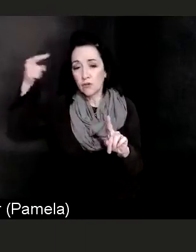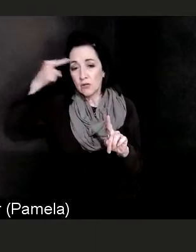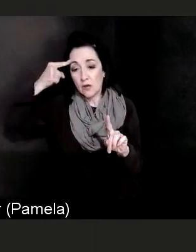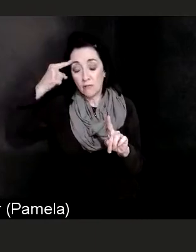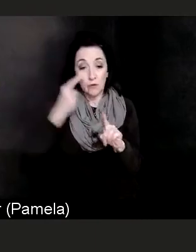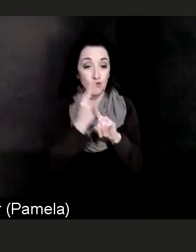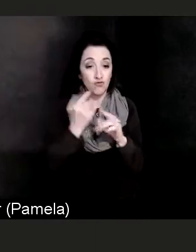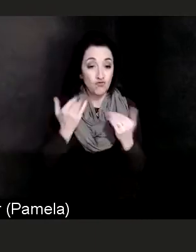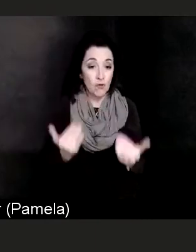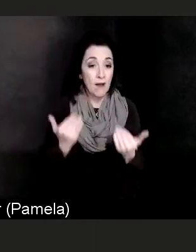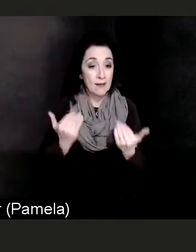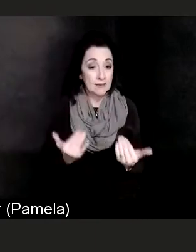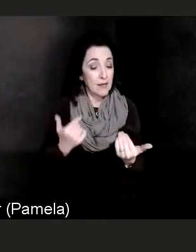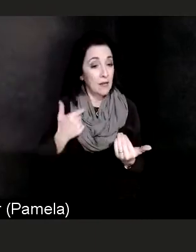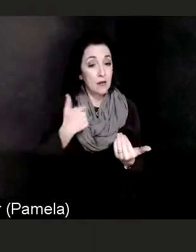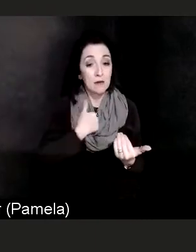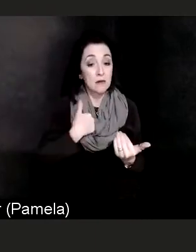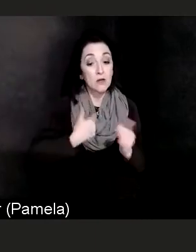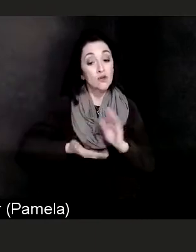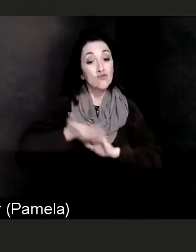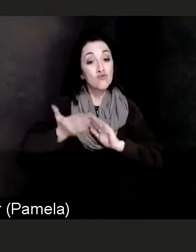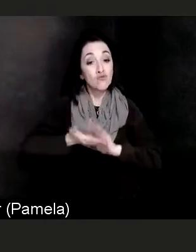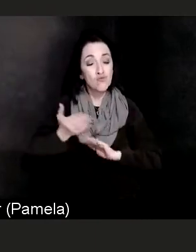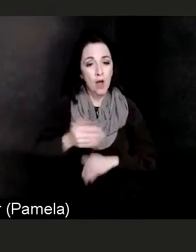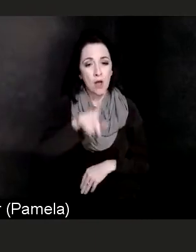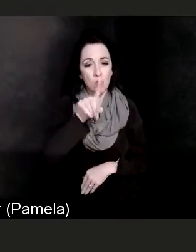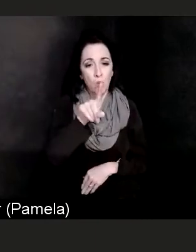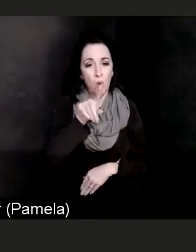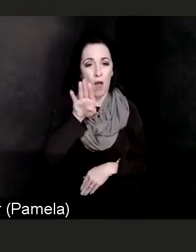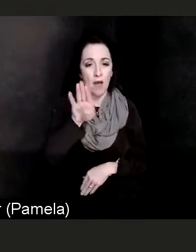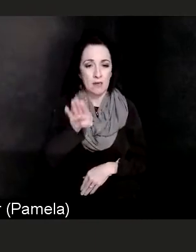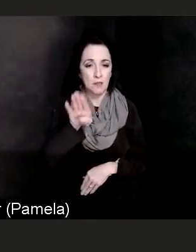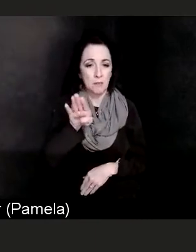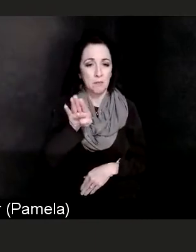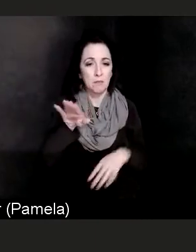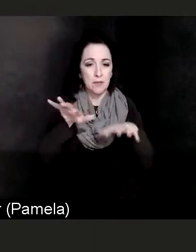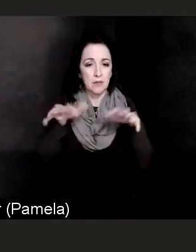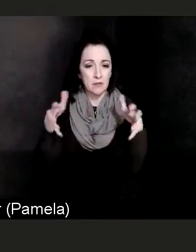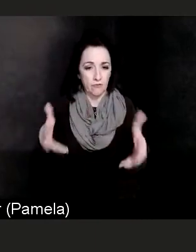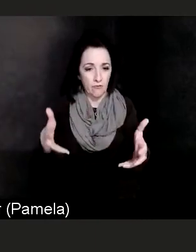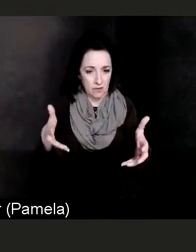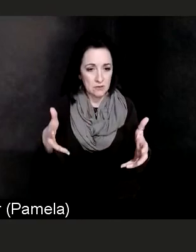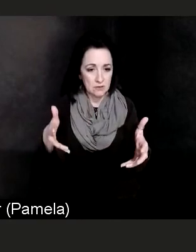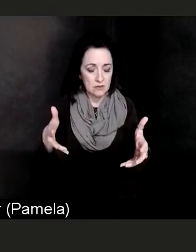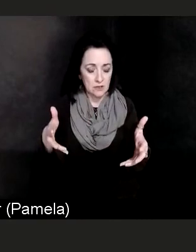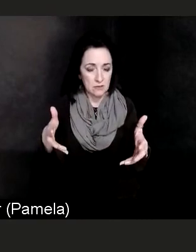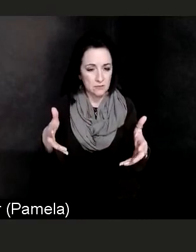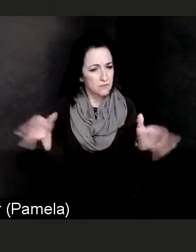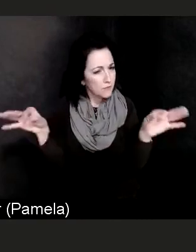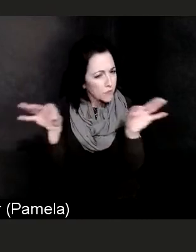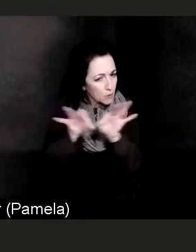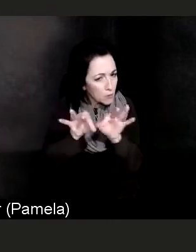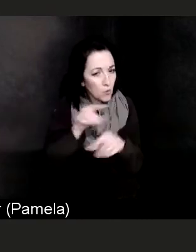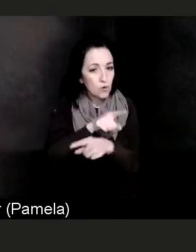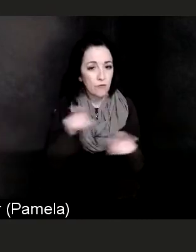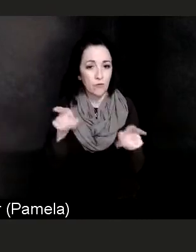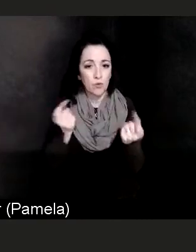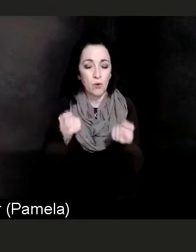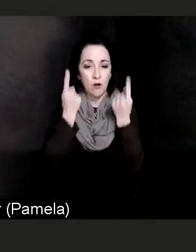So let's talk about these phases for a moment, I think this is extremely important for everyone to understand. So what the State of Delaware,